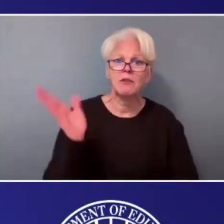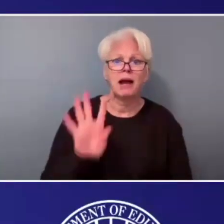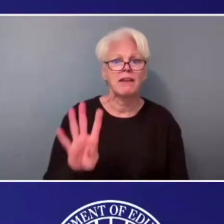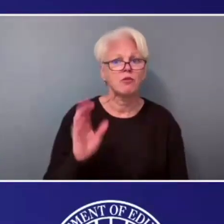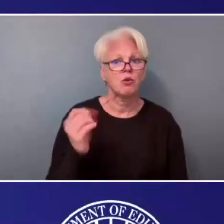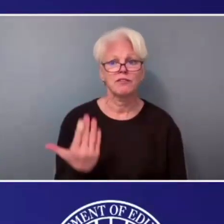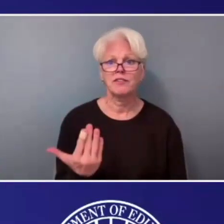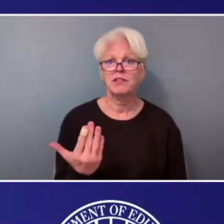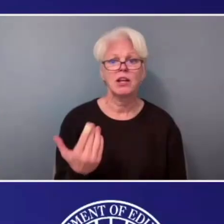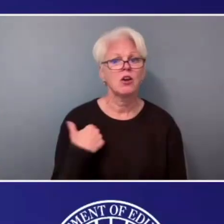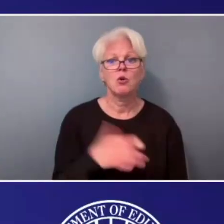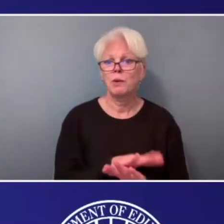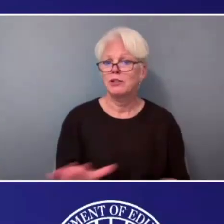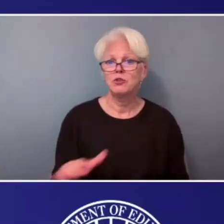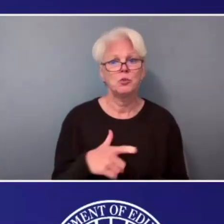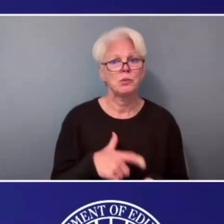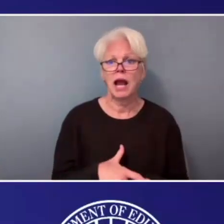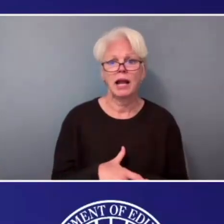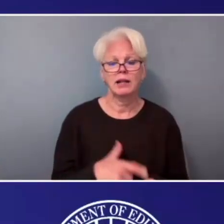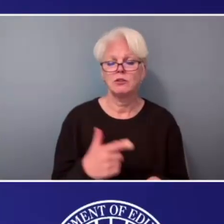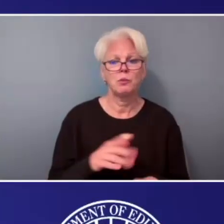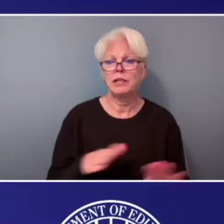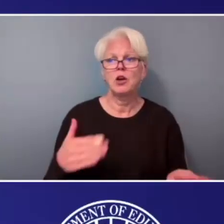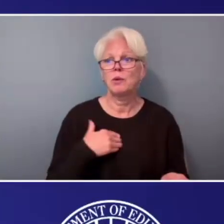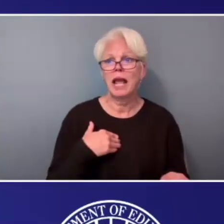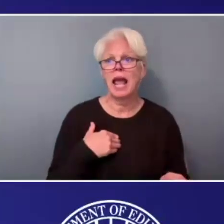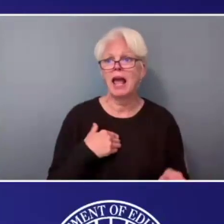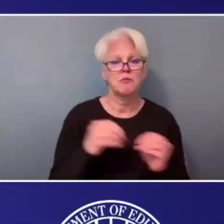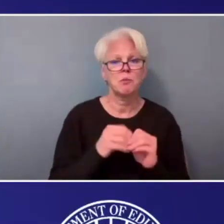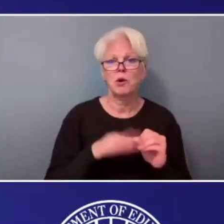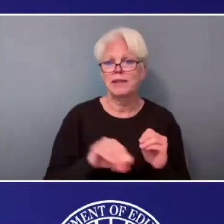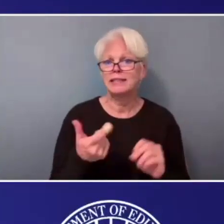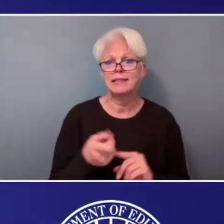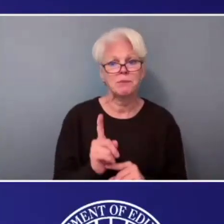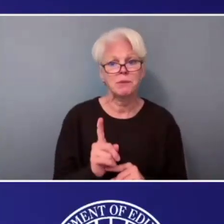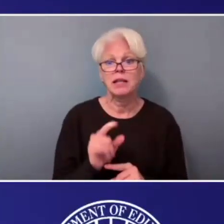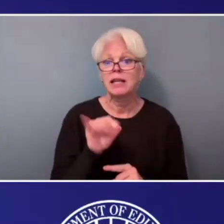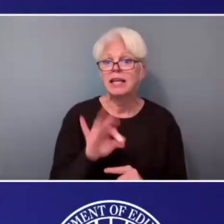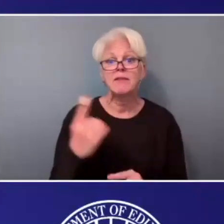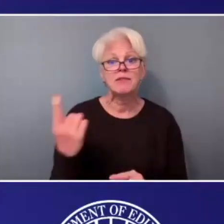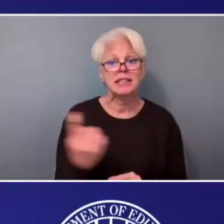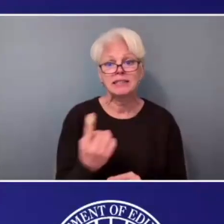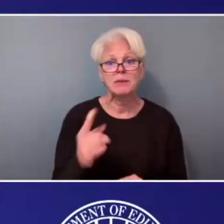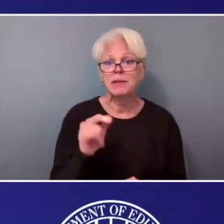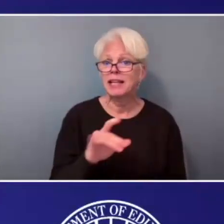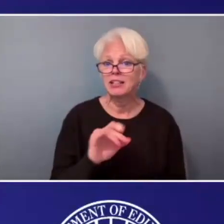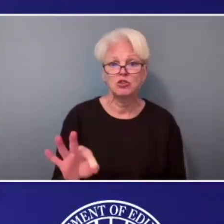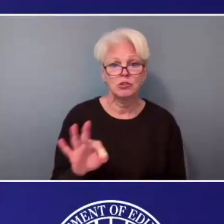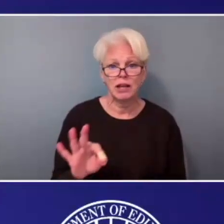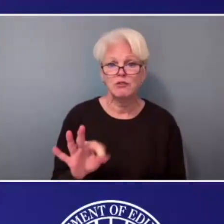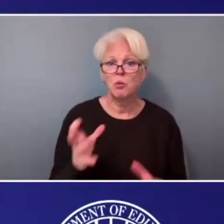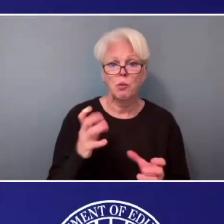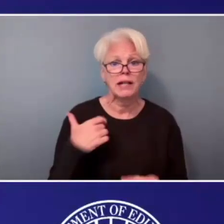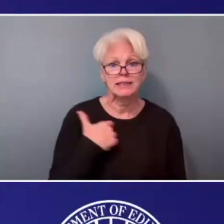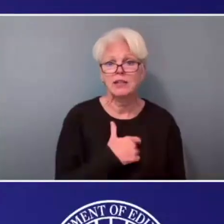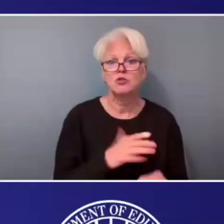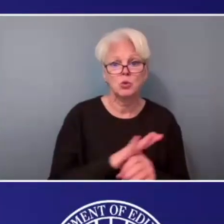So we do not have more than ten minutes. So if there is something that Jeff would like for us to cover, we need to move on it now,